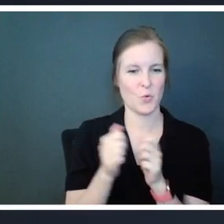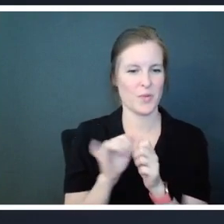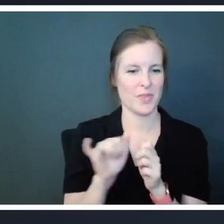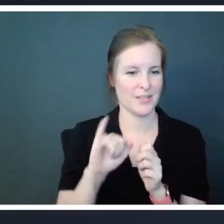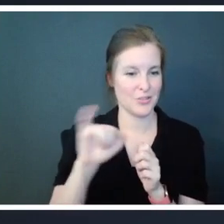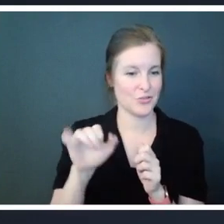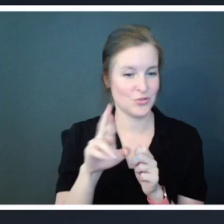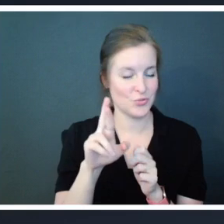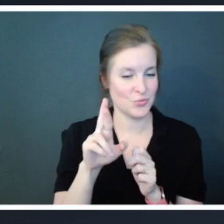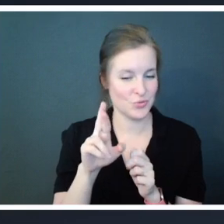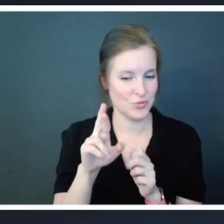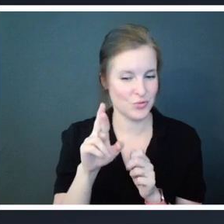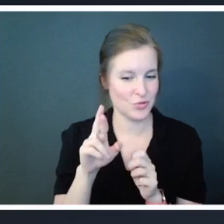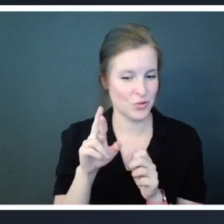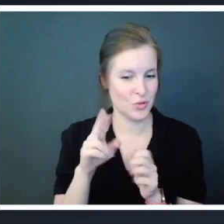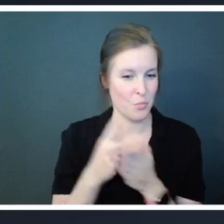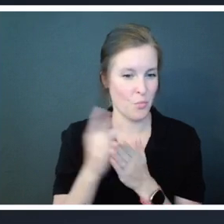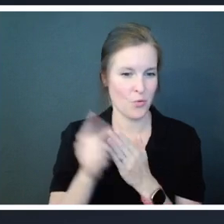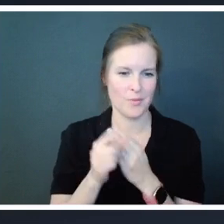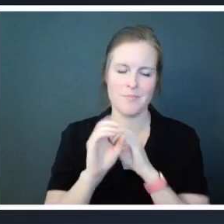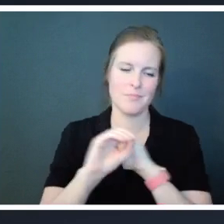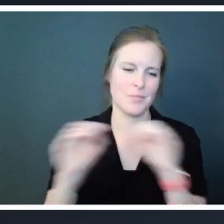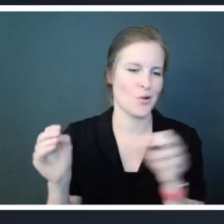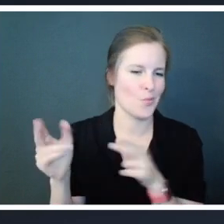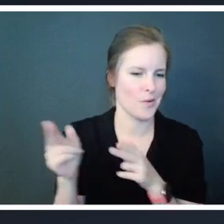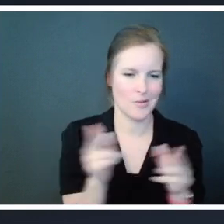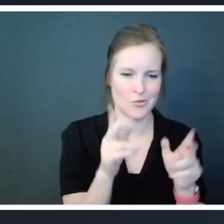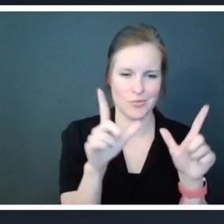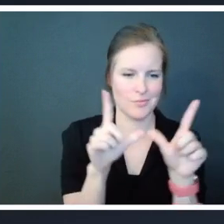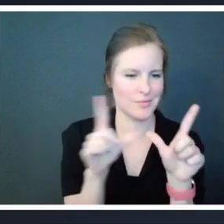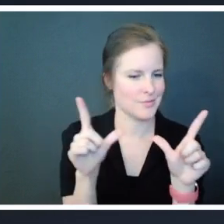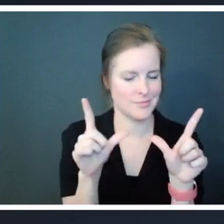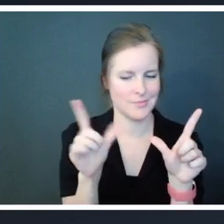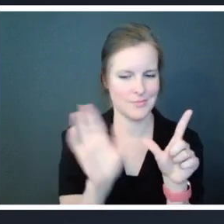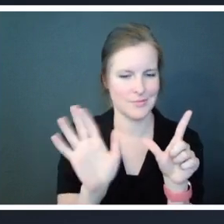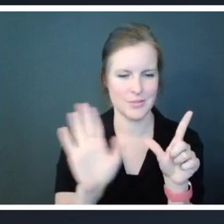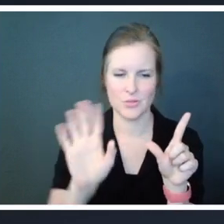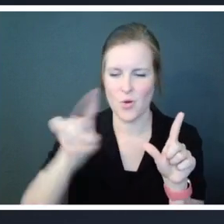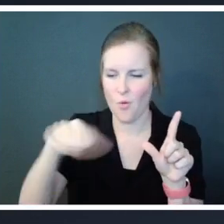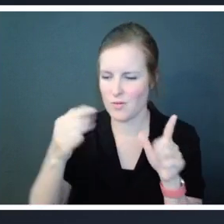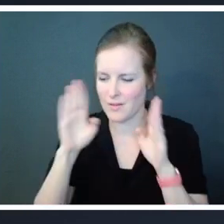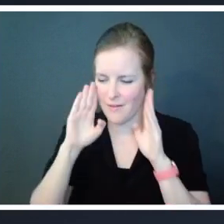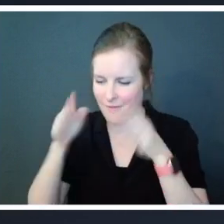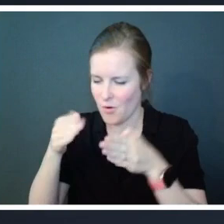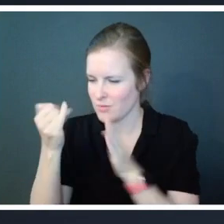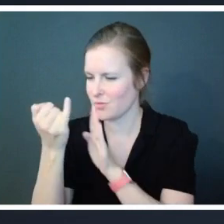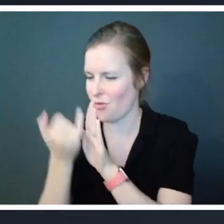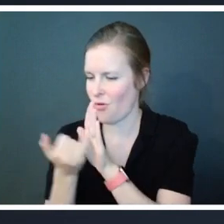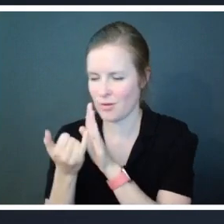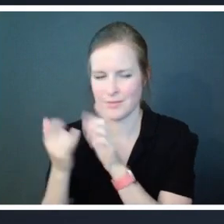there is no hunting license component. It is just focused on the art and celebration of wildlife and